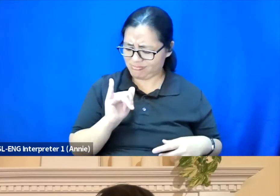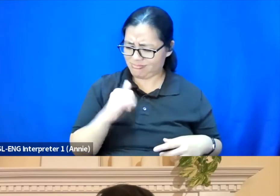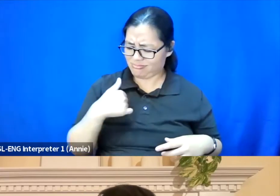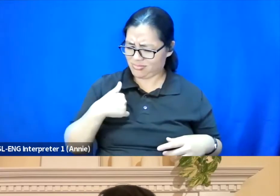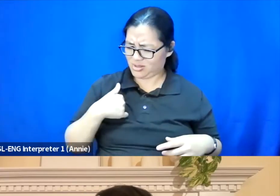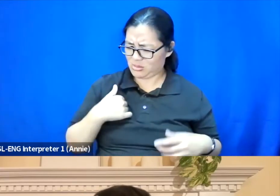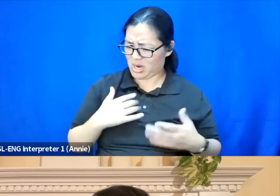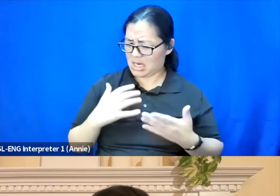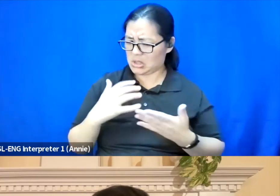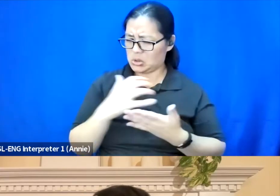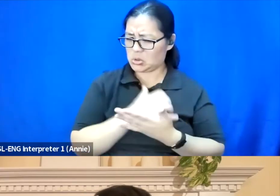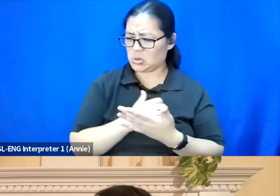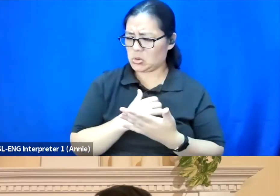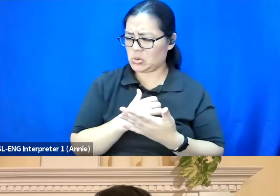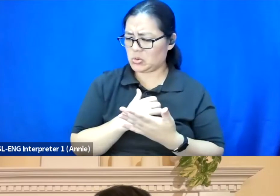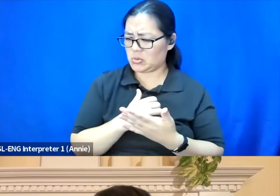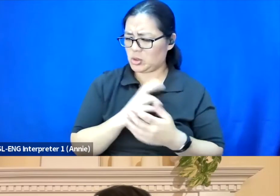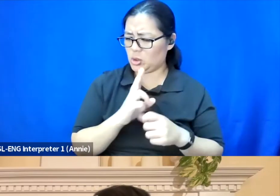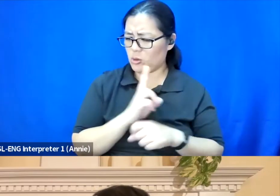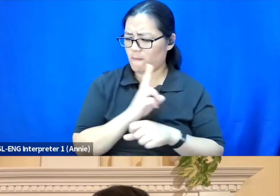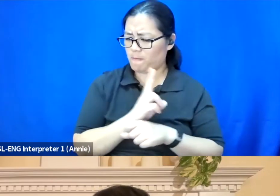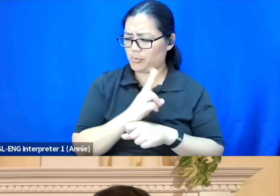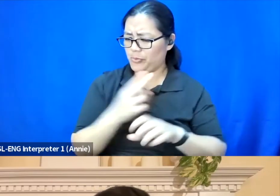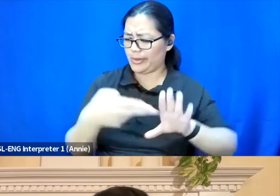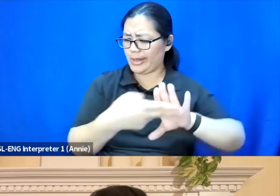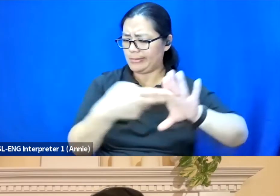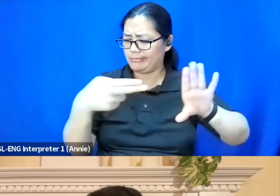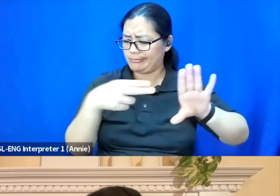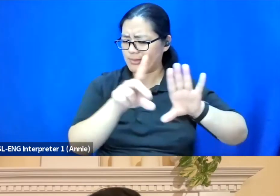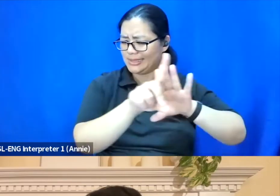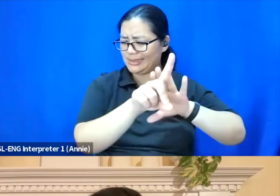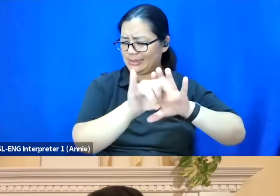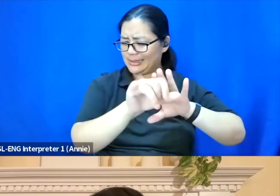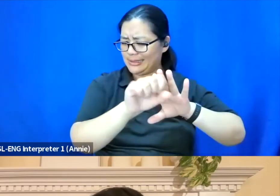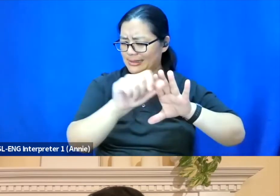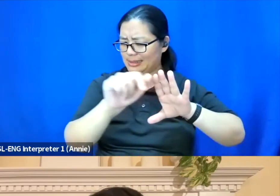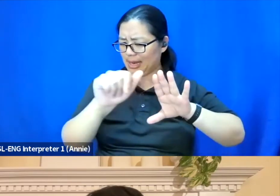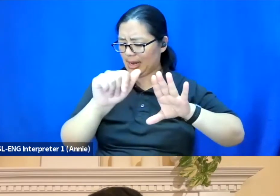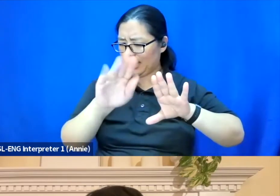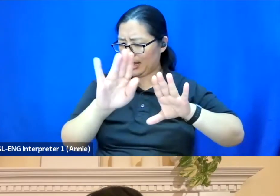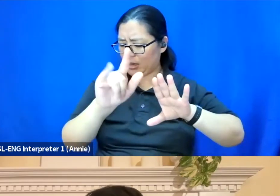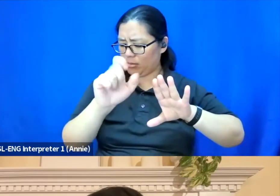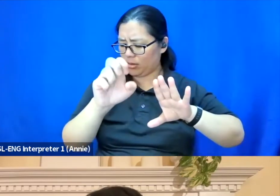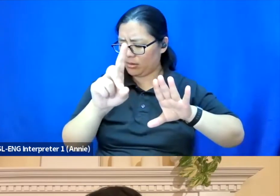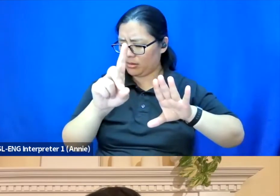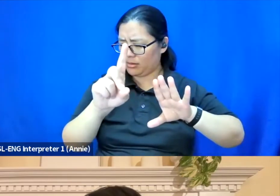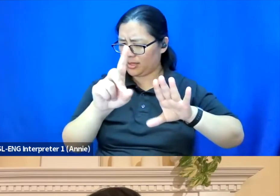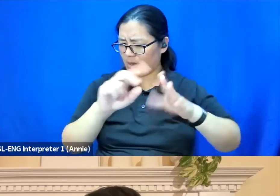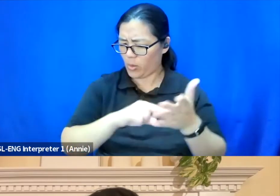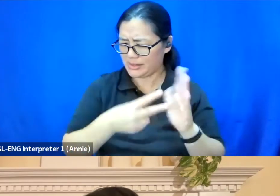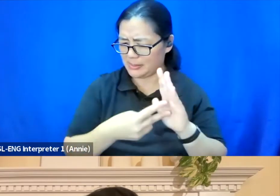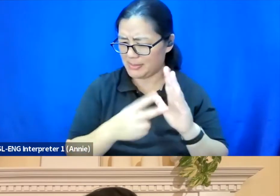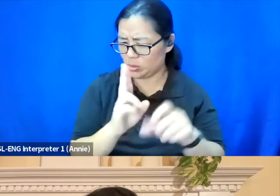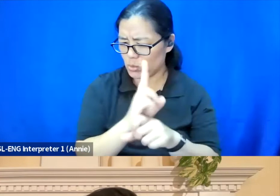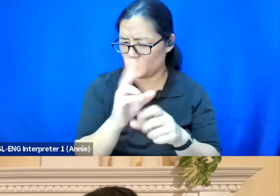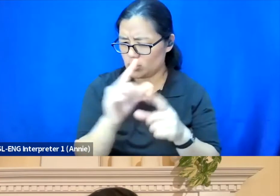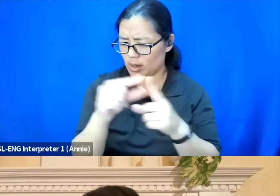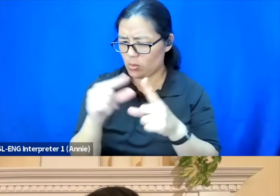But maybe as just a last thing, would you both talk about one more thing you loved